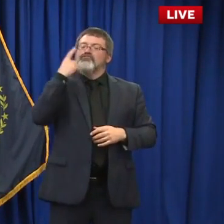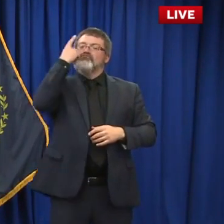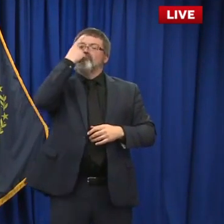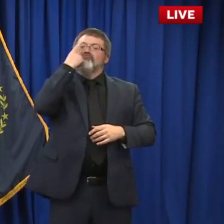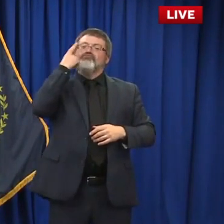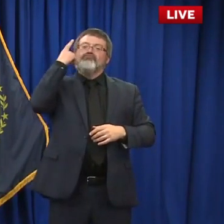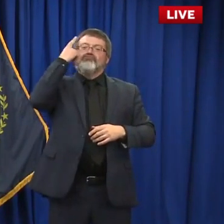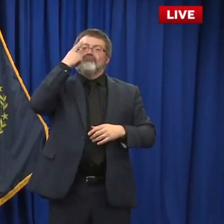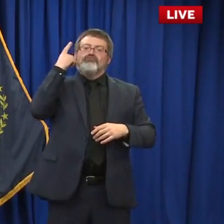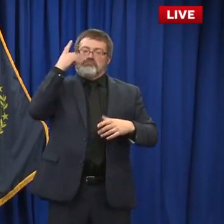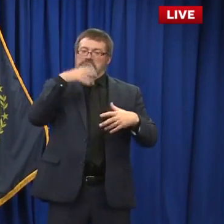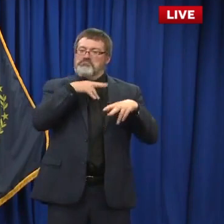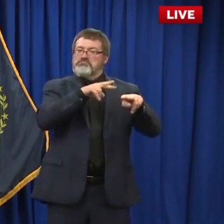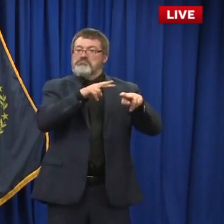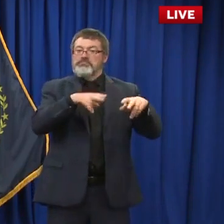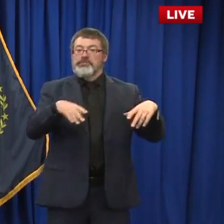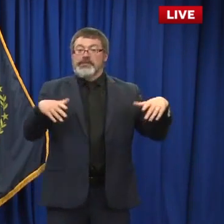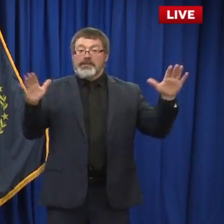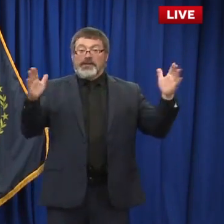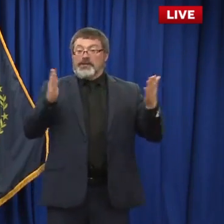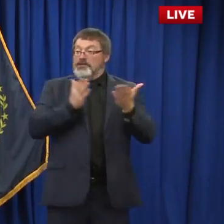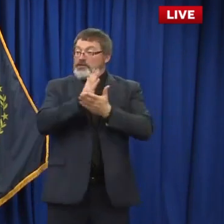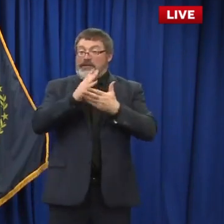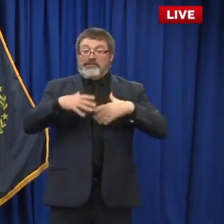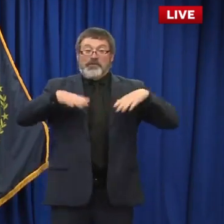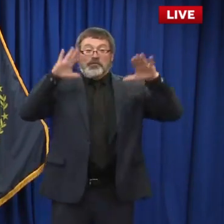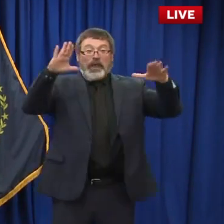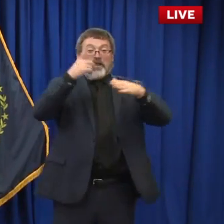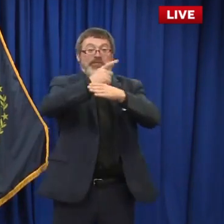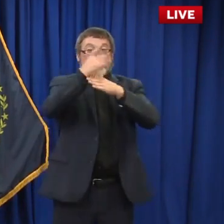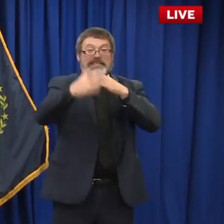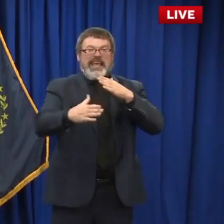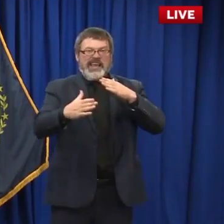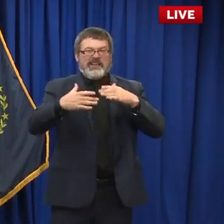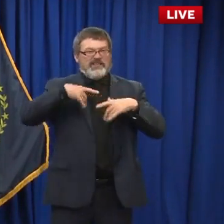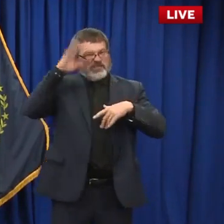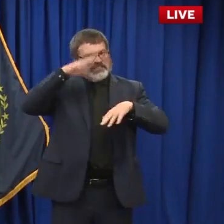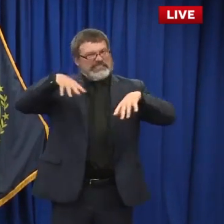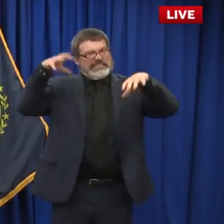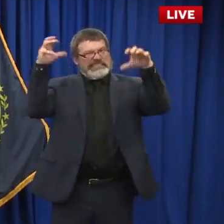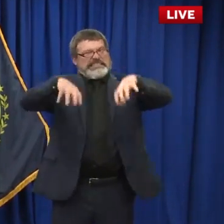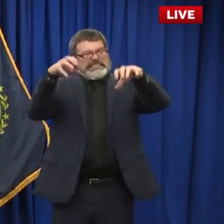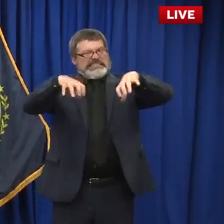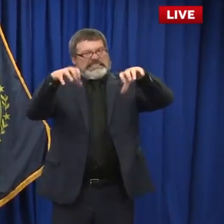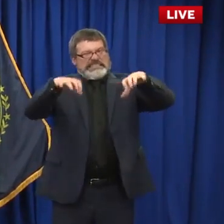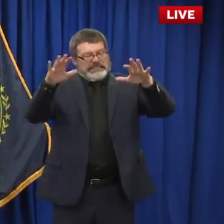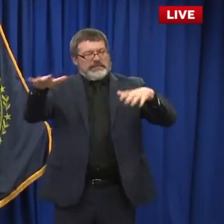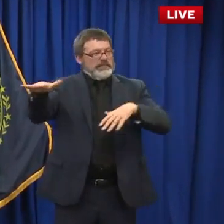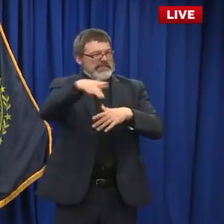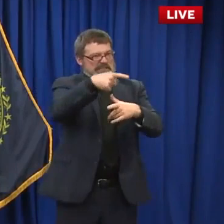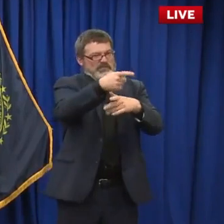IT'S GOING TO BE A LITTLE BIT DIFFERENT BUT WE'LL BE WATCHING. ALL RIGHT. WELL I HOPE EVERYONE HAS A GOOD WEEKEND.